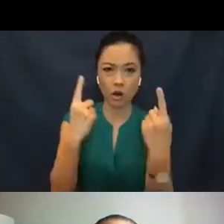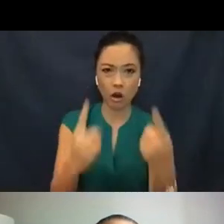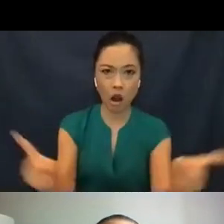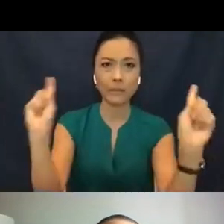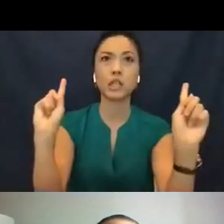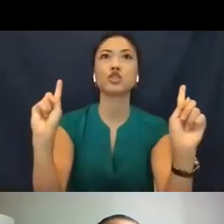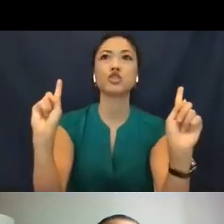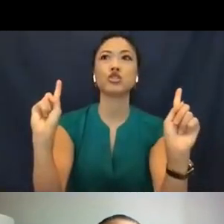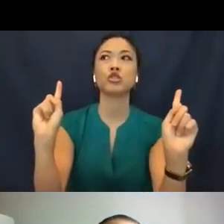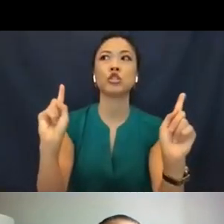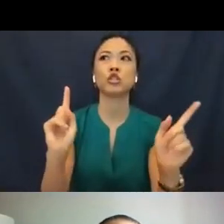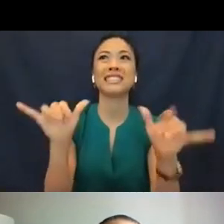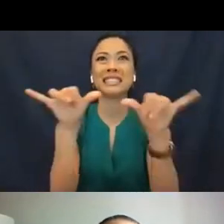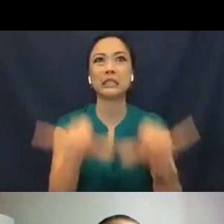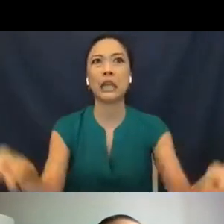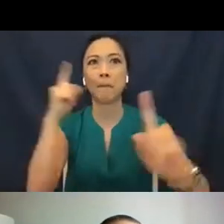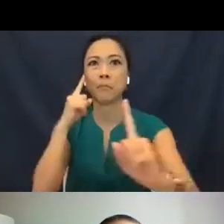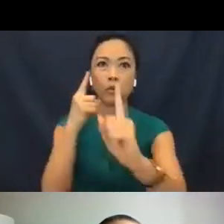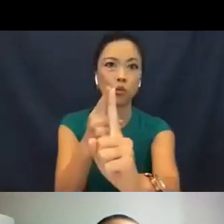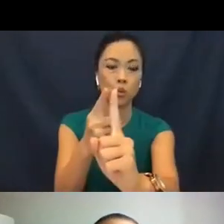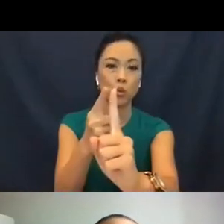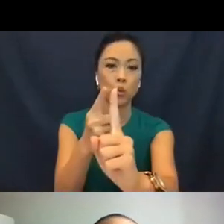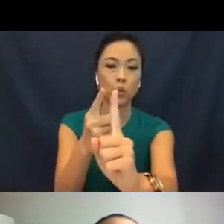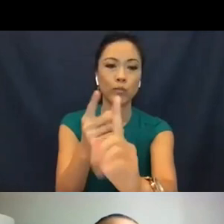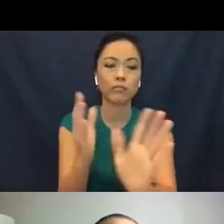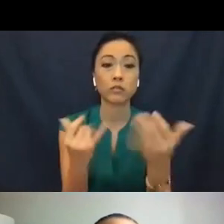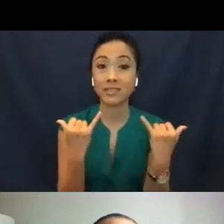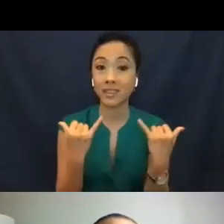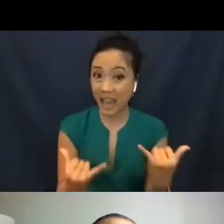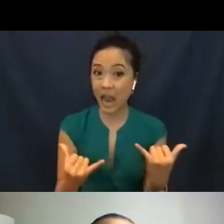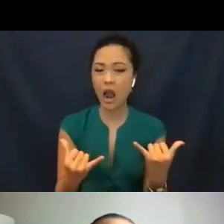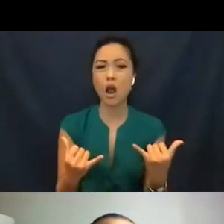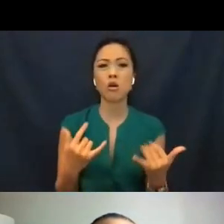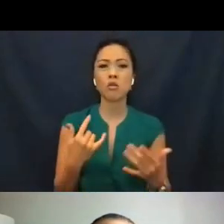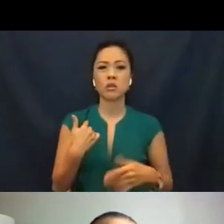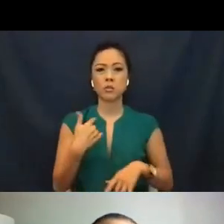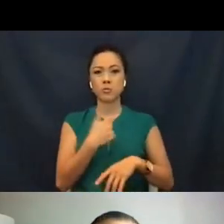18:04:03 We are investigating that from a touring place, you knowings everything is